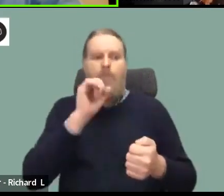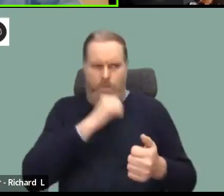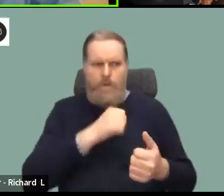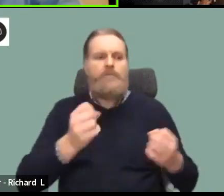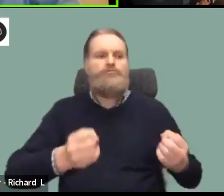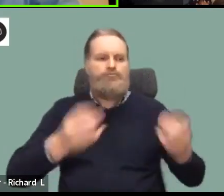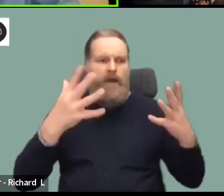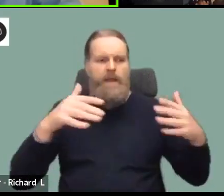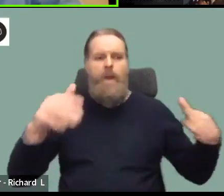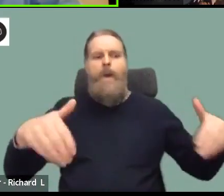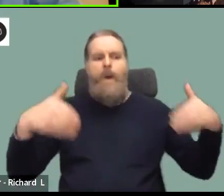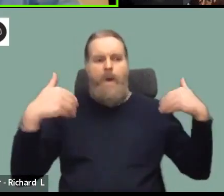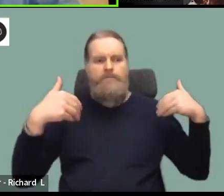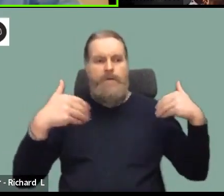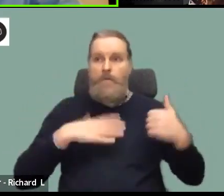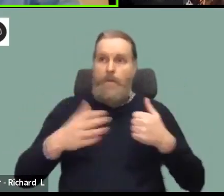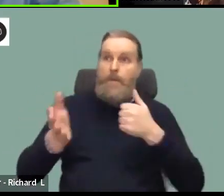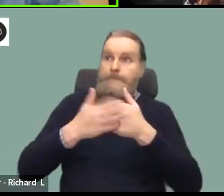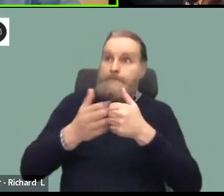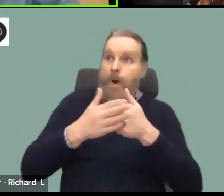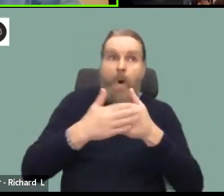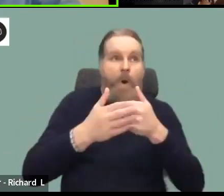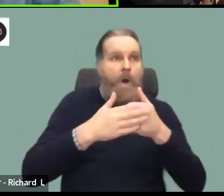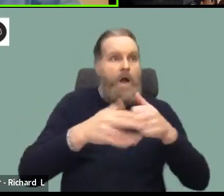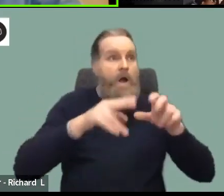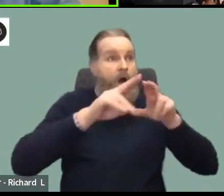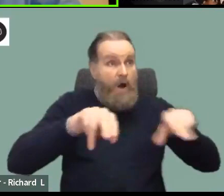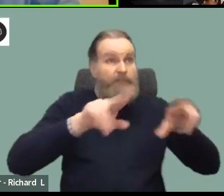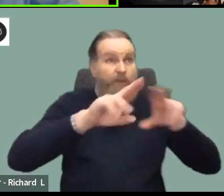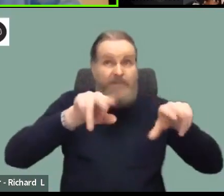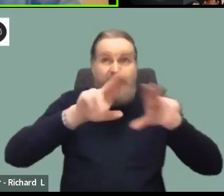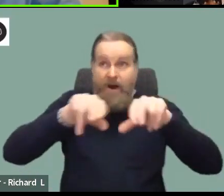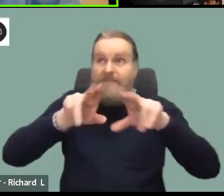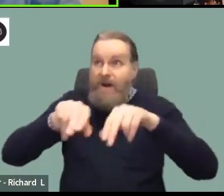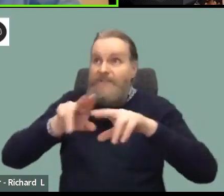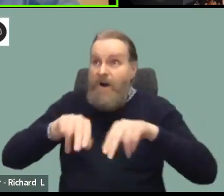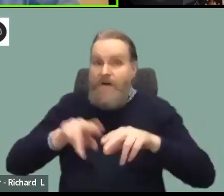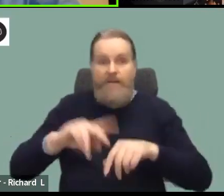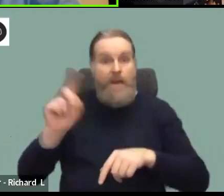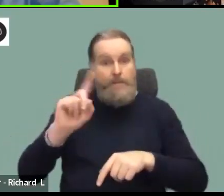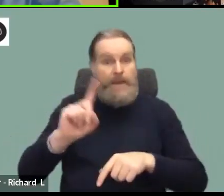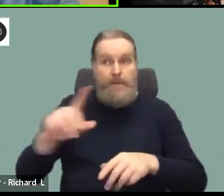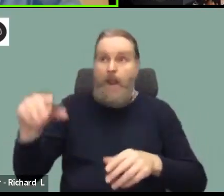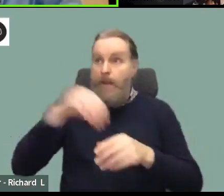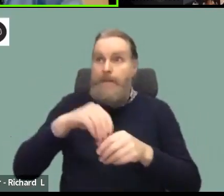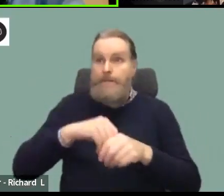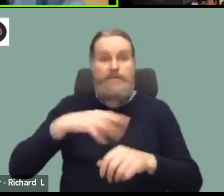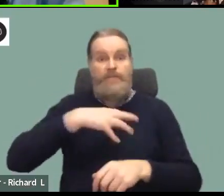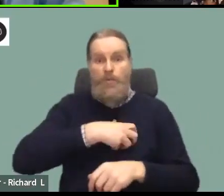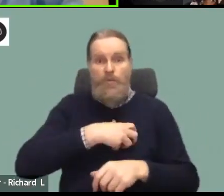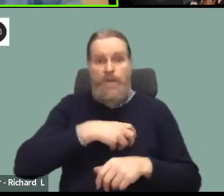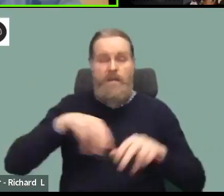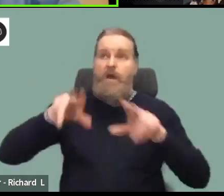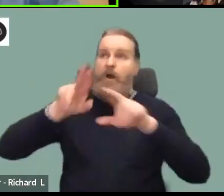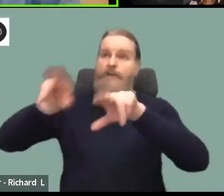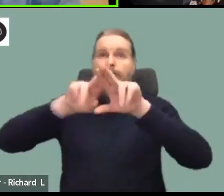that we're we're calling the top that we're we're calling the targeted action that people have never been any any before join, because obviously the more people in those workplaces on strike.